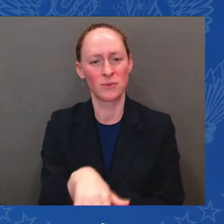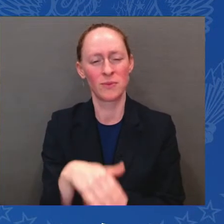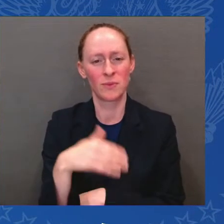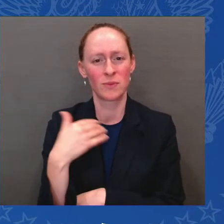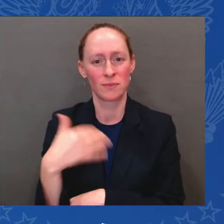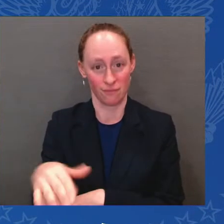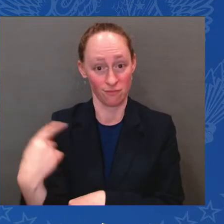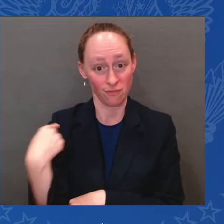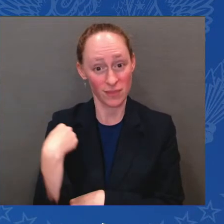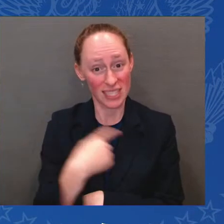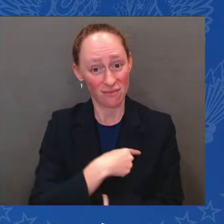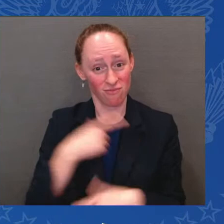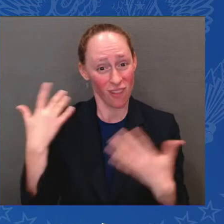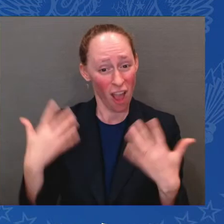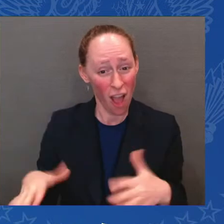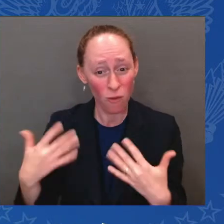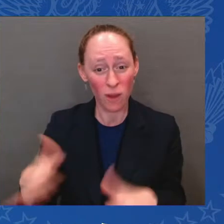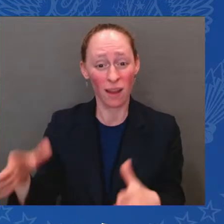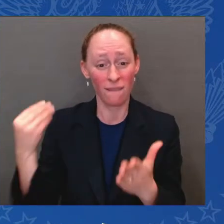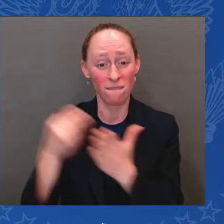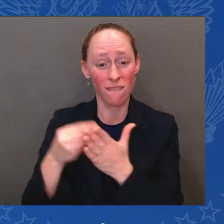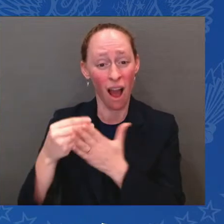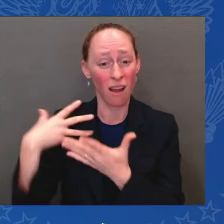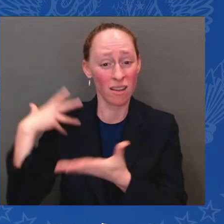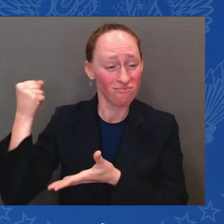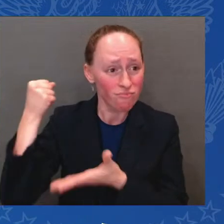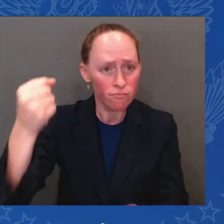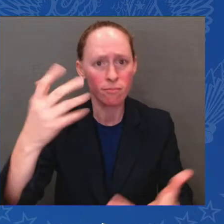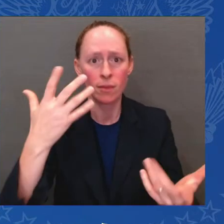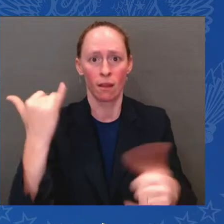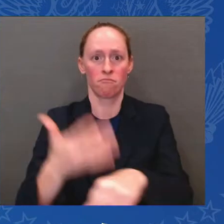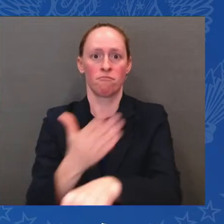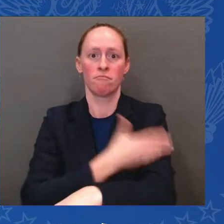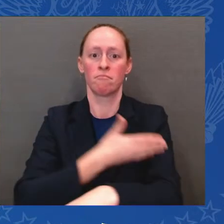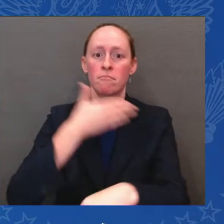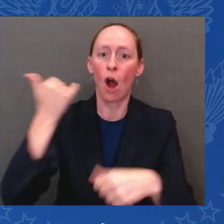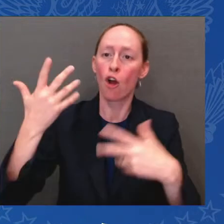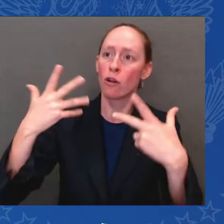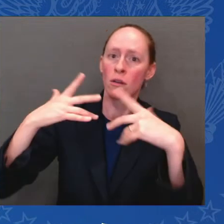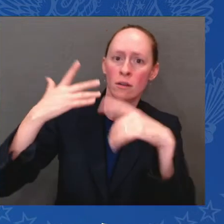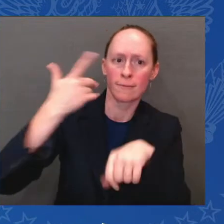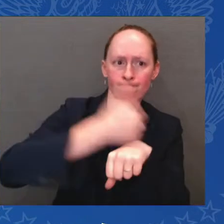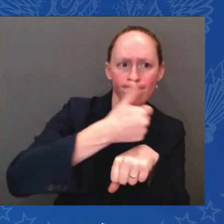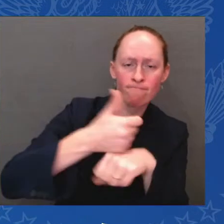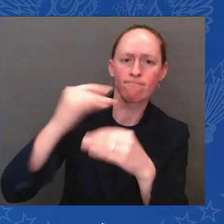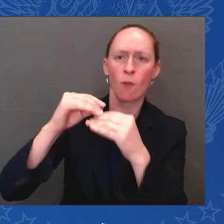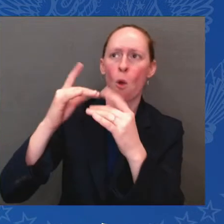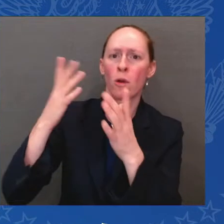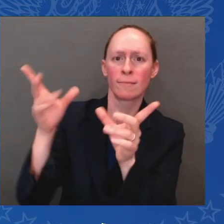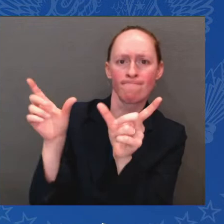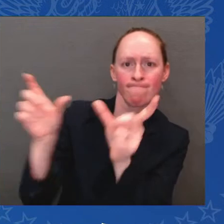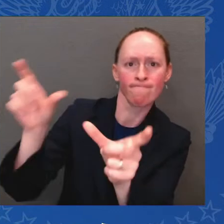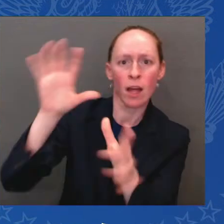We are -- you know, protect Medicare's ability and power to negotiate lower prescription drug -- we pay the highest prescription drug prices in the world.